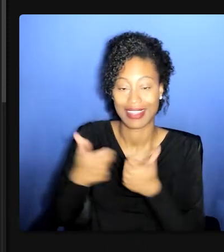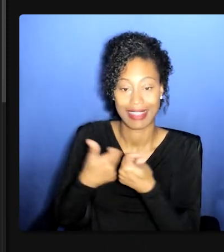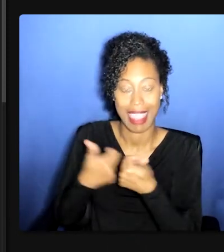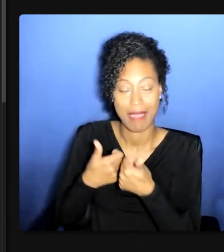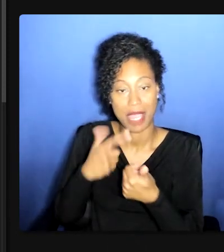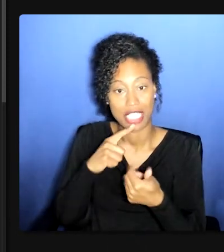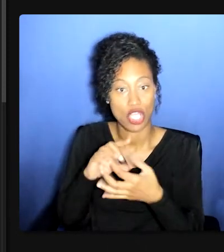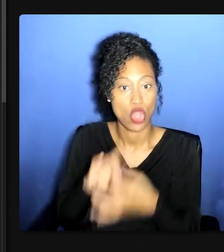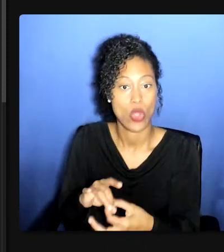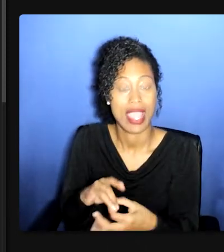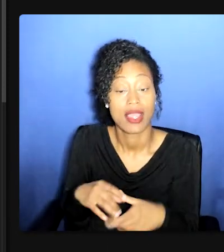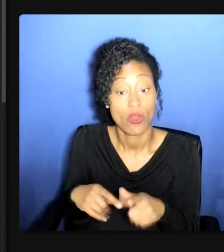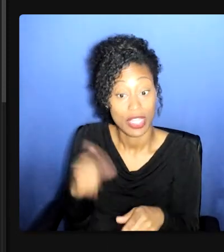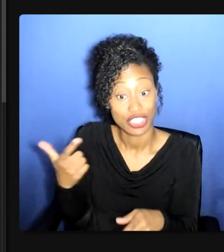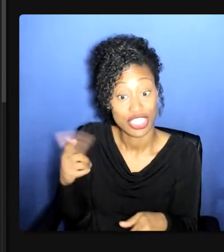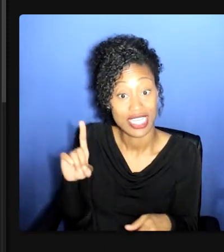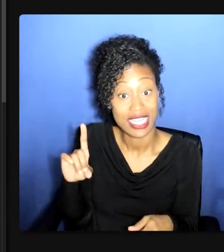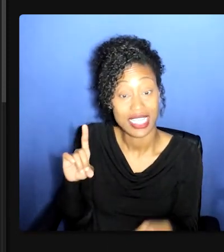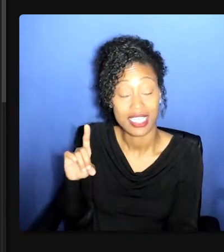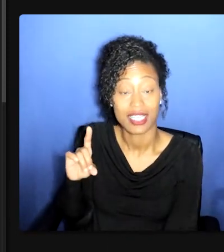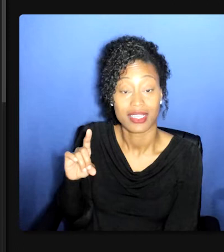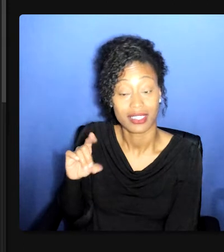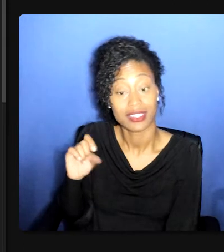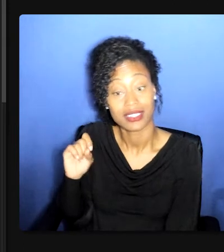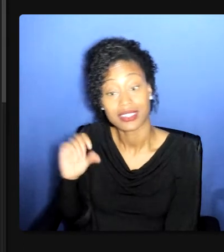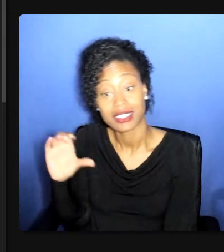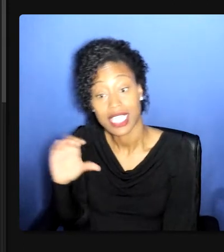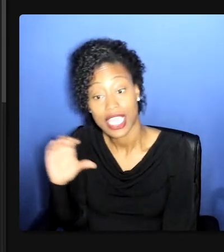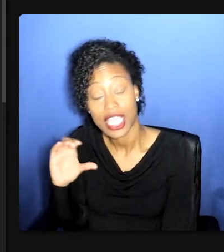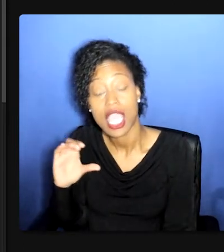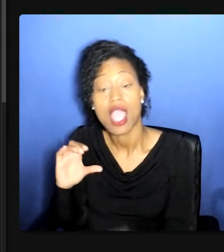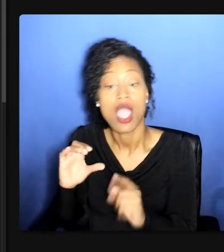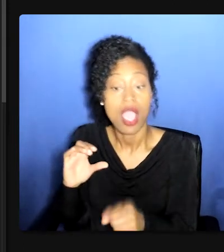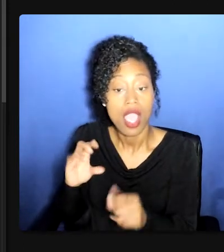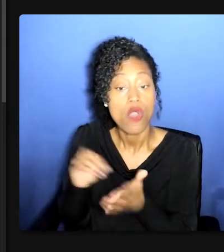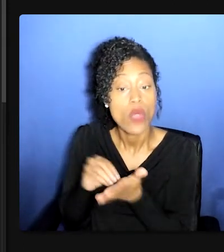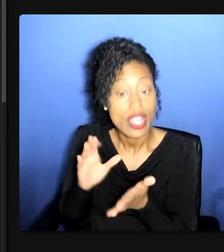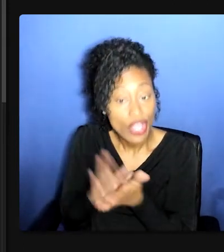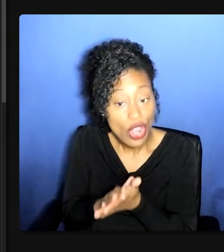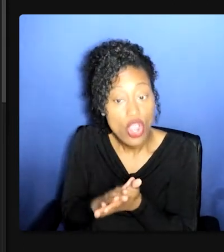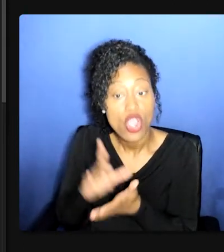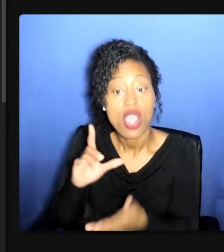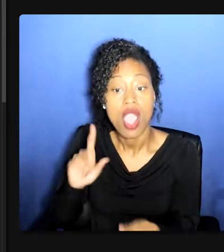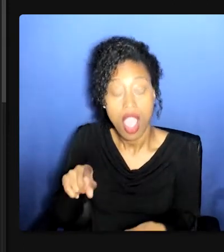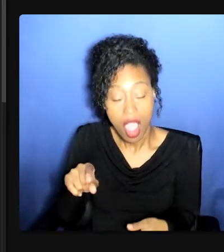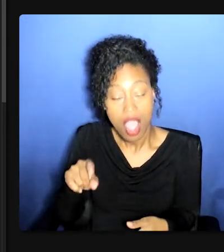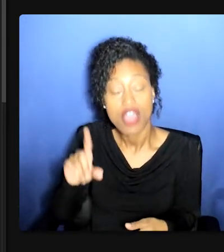Here's GDCWrapperDemo2022 in the GDC Demo Folder